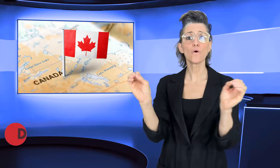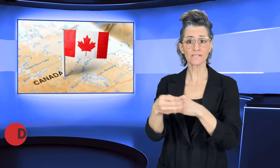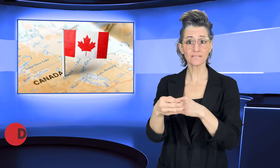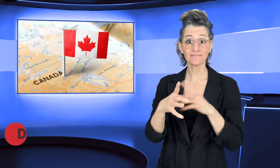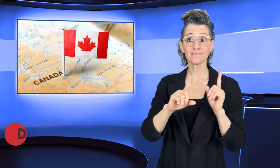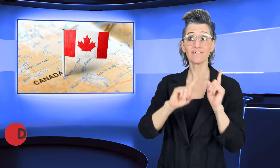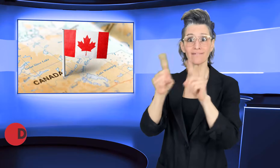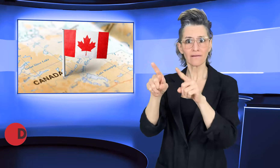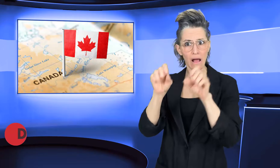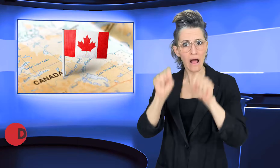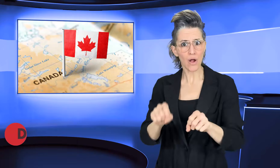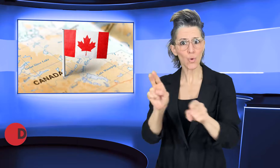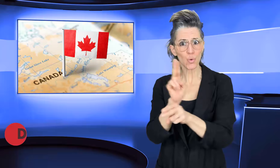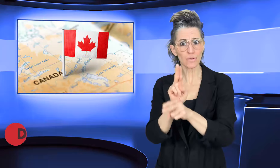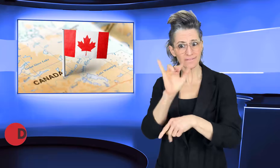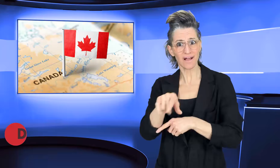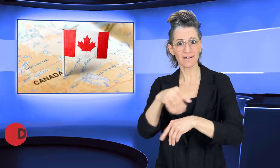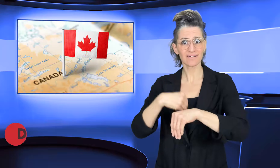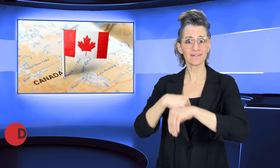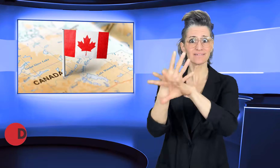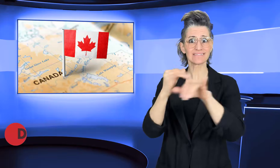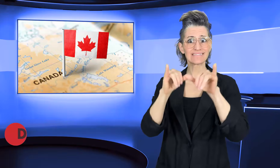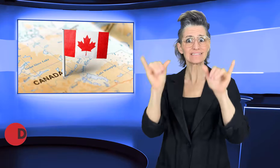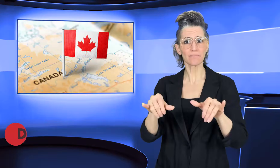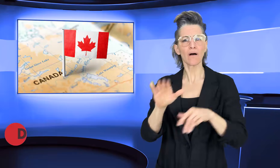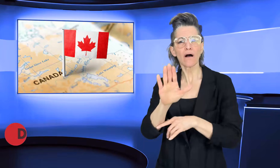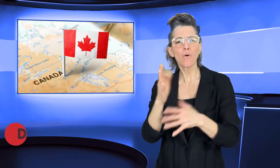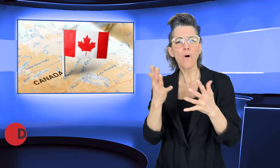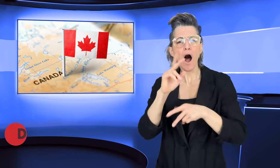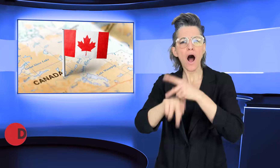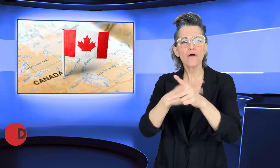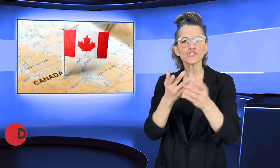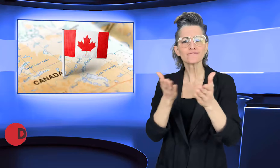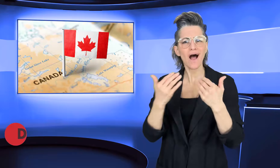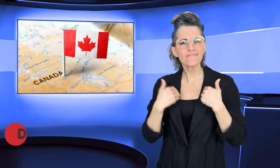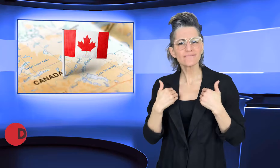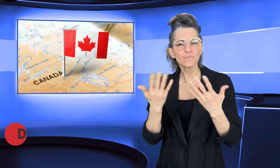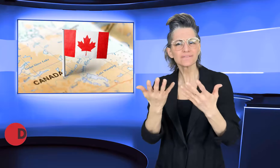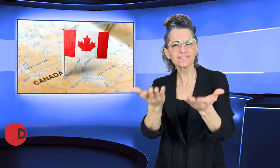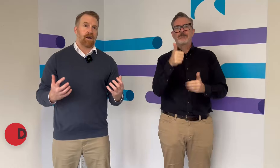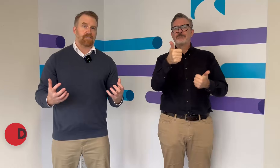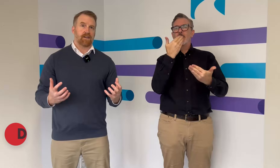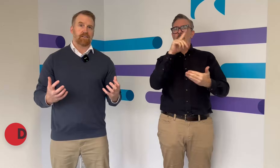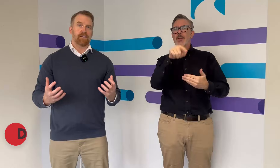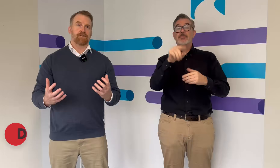this VRI system at driver licensing offices? That's a great question.